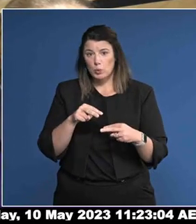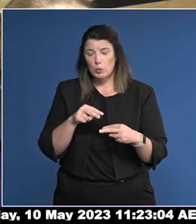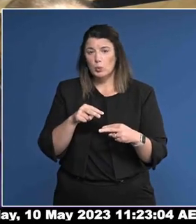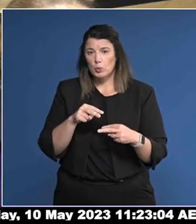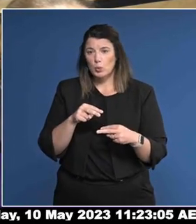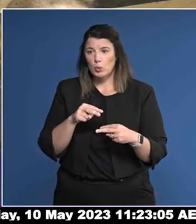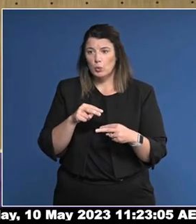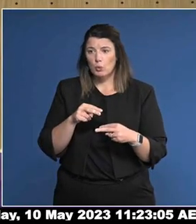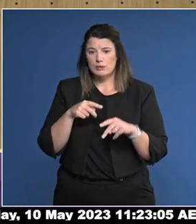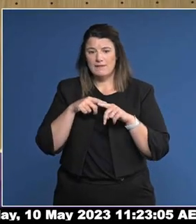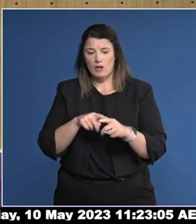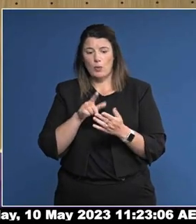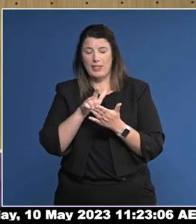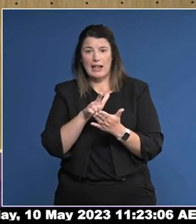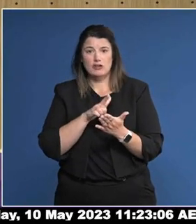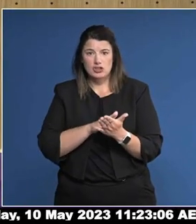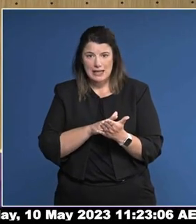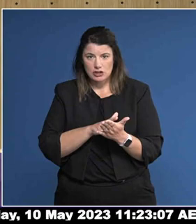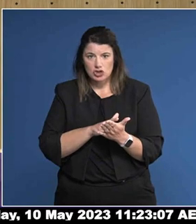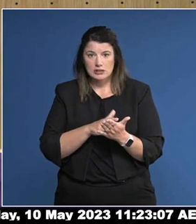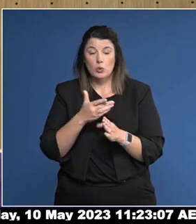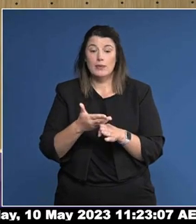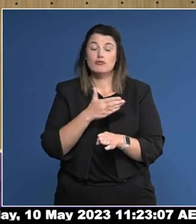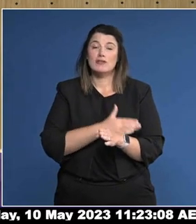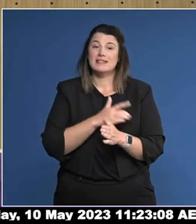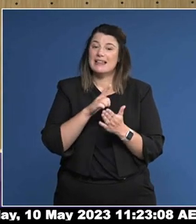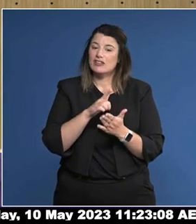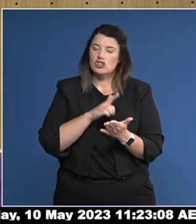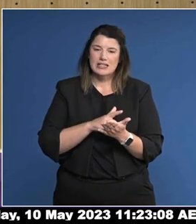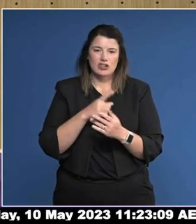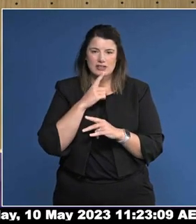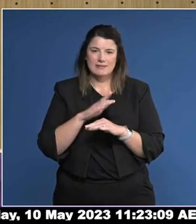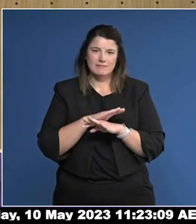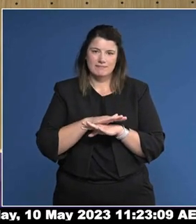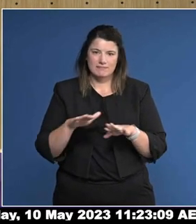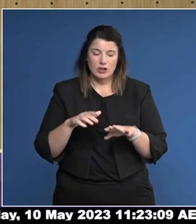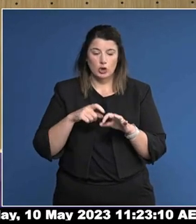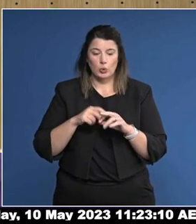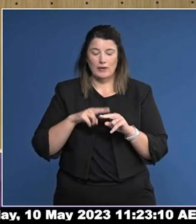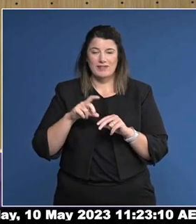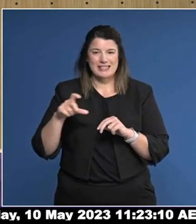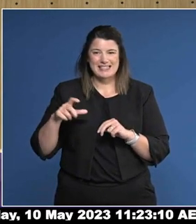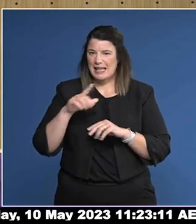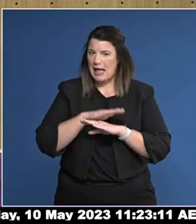legislation - under previous legislation that didn't provide the QFCC with those particular powers.